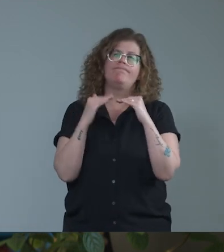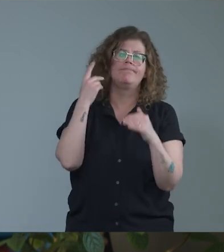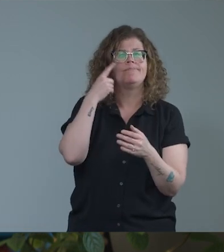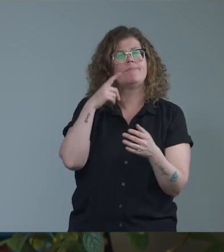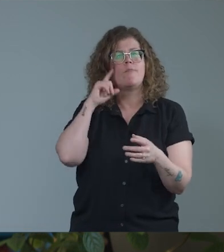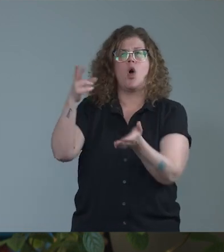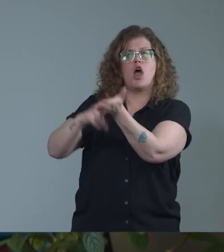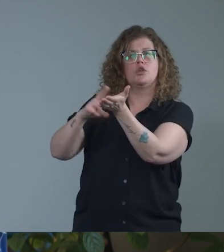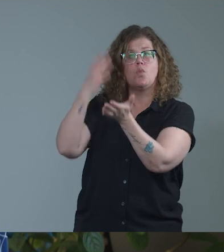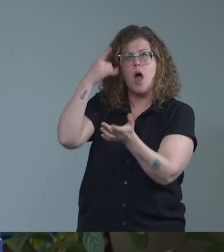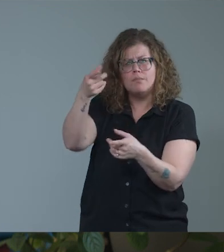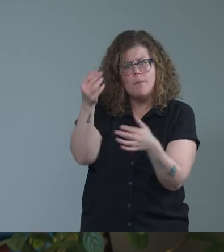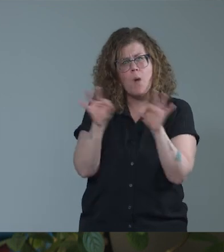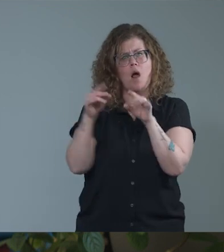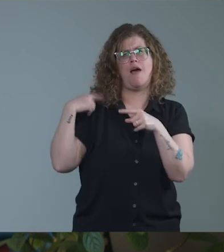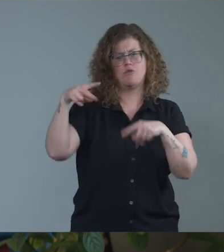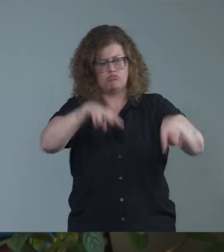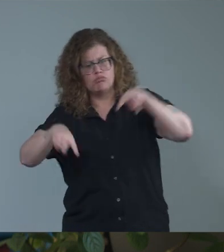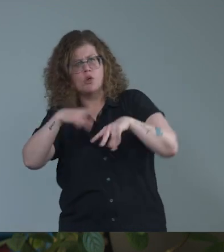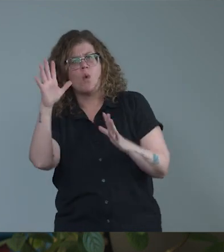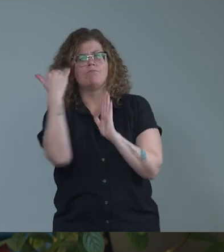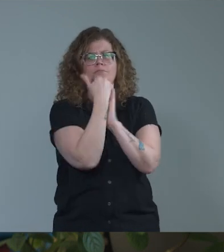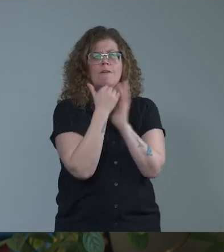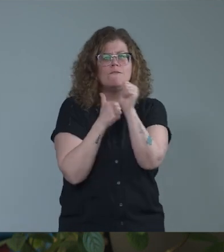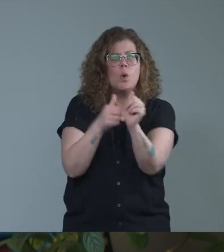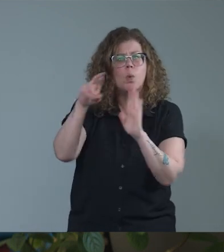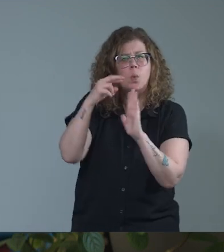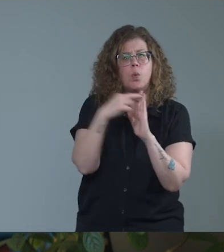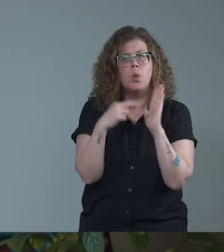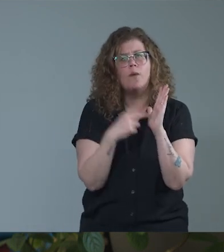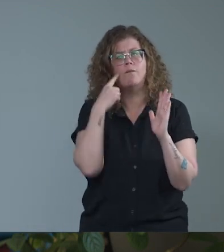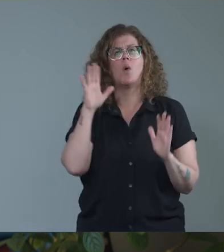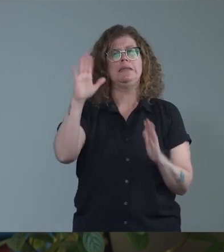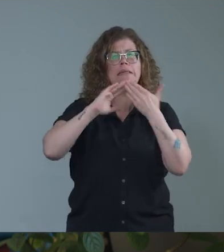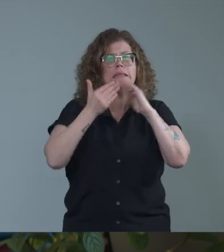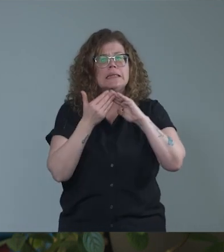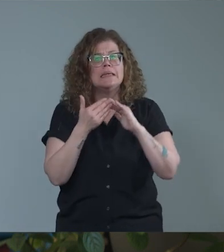even, most of the elements had to be outsourced.